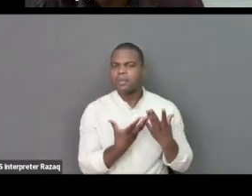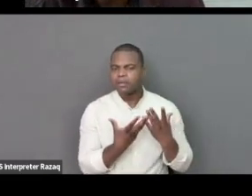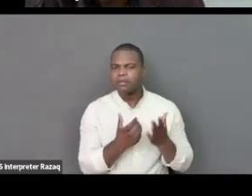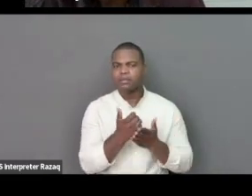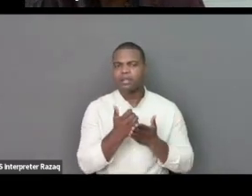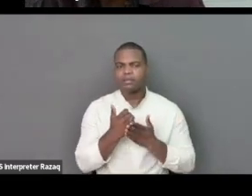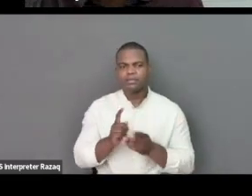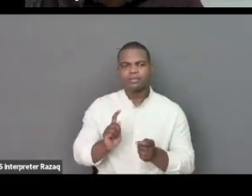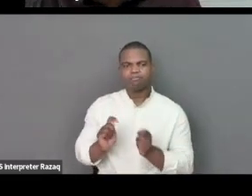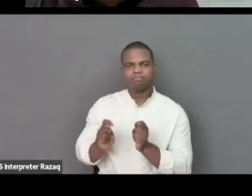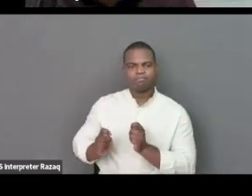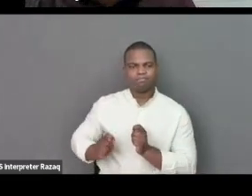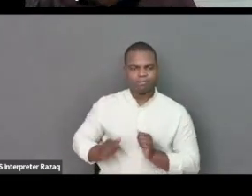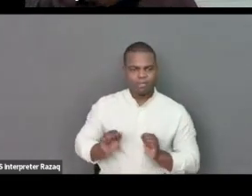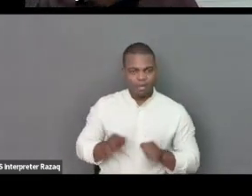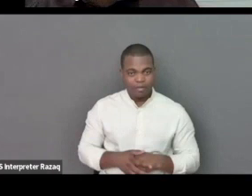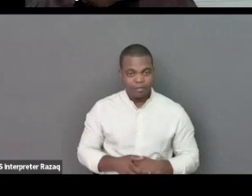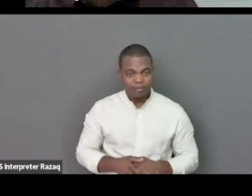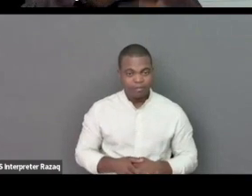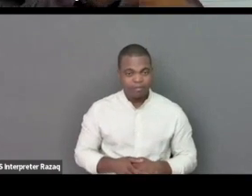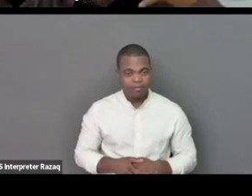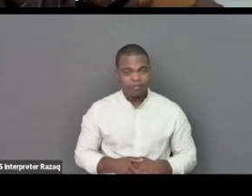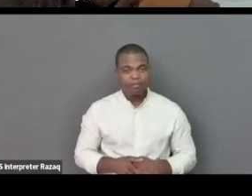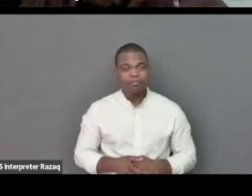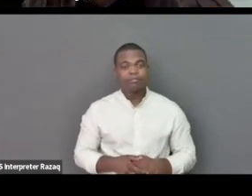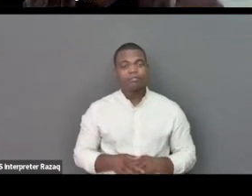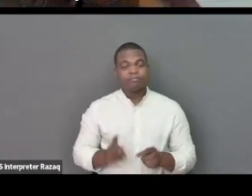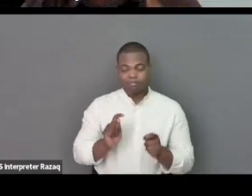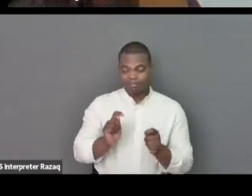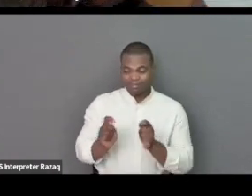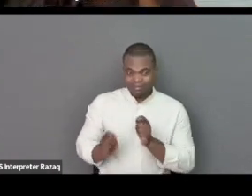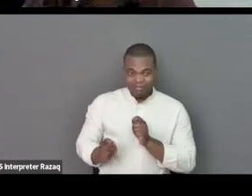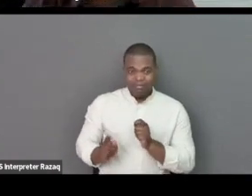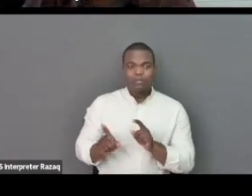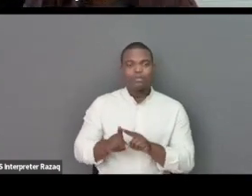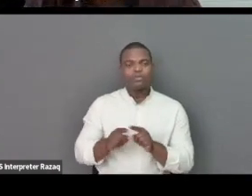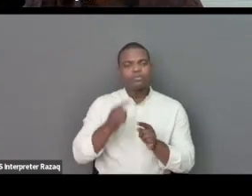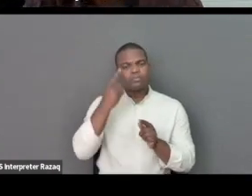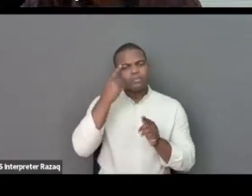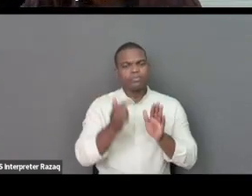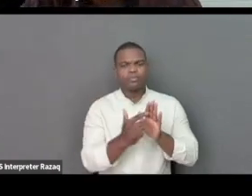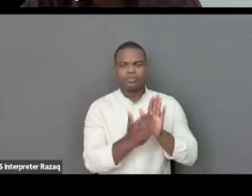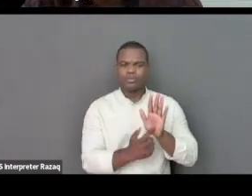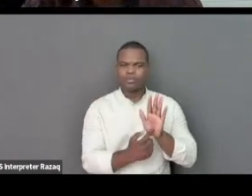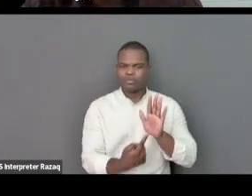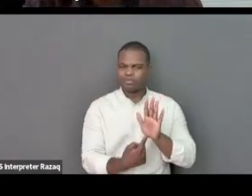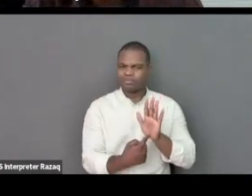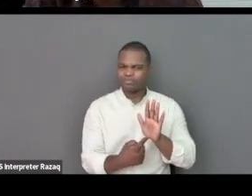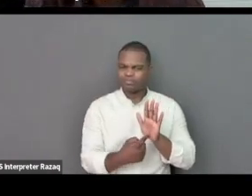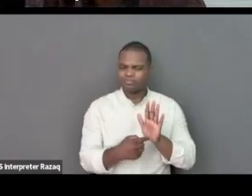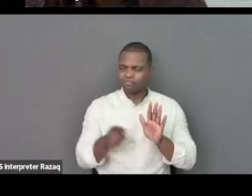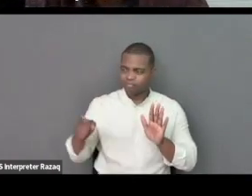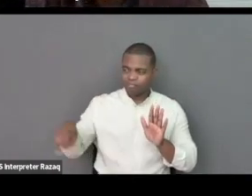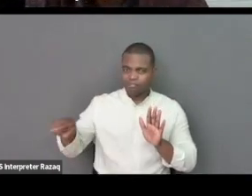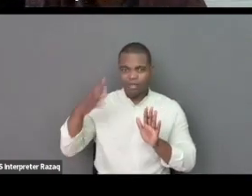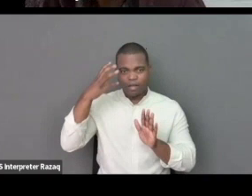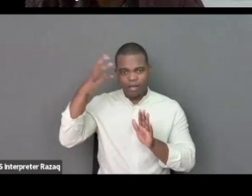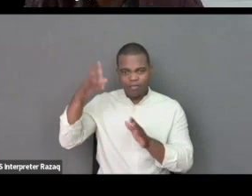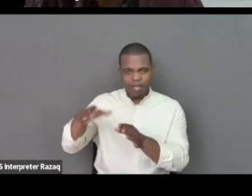provide a so-called feedback mechanism . So, there has to be a mechanism, a way, a channel or more channels, where